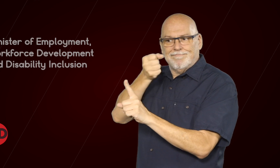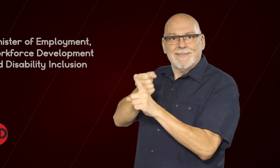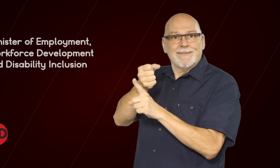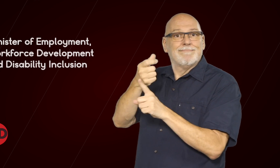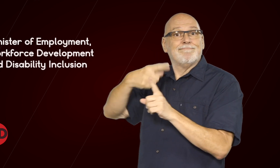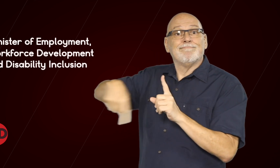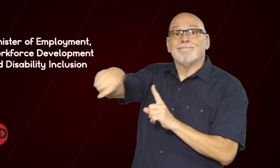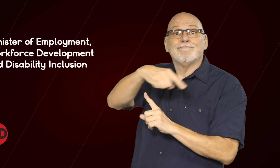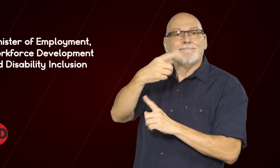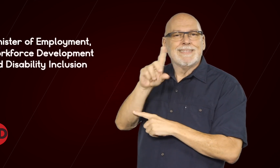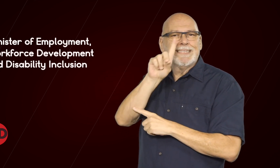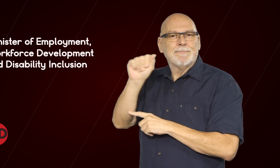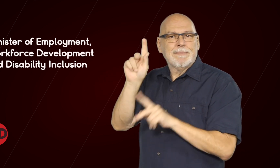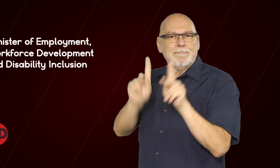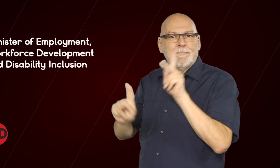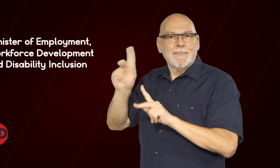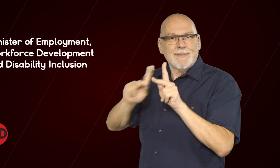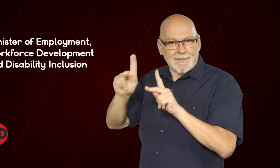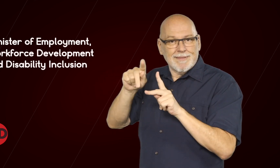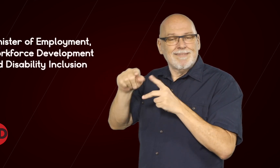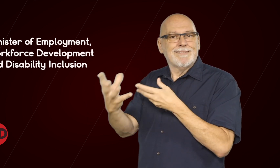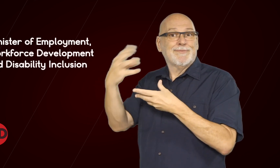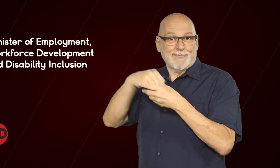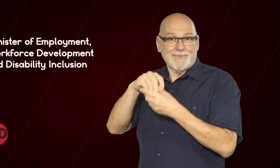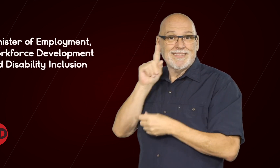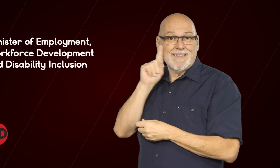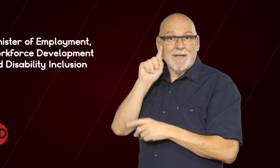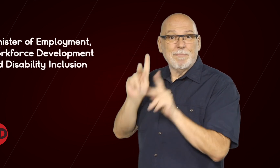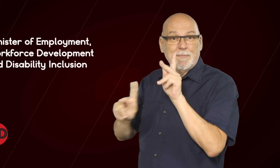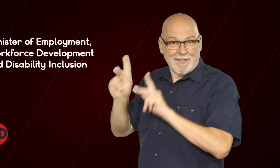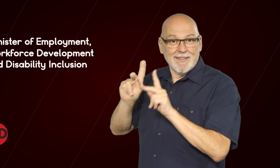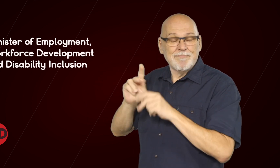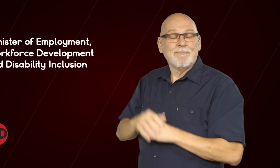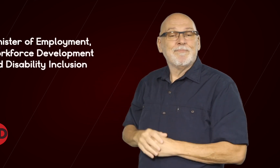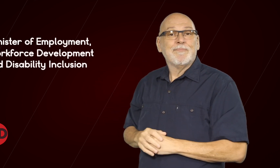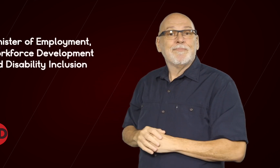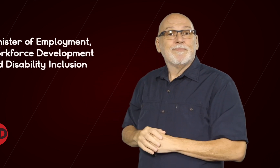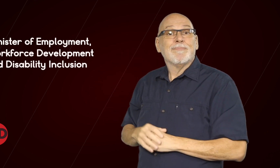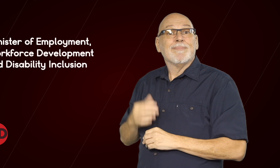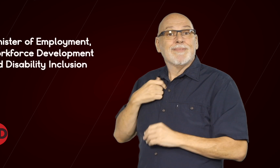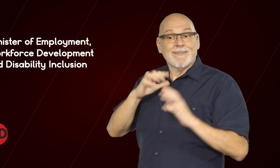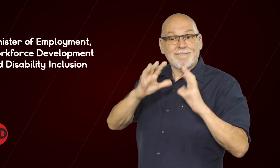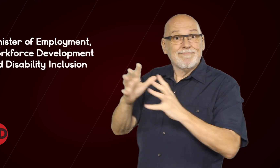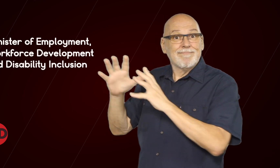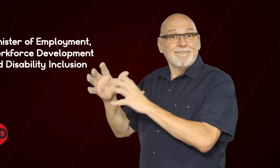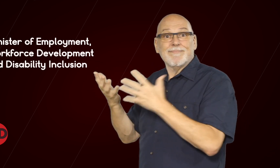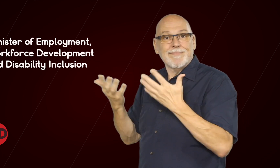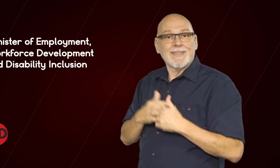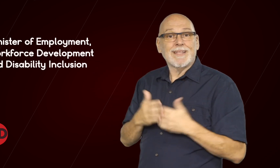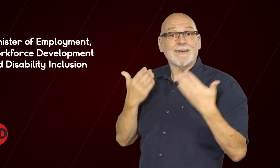impact people with disabilities including Deaf people -